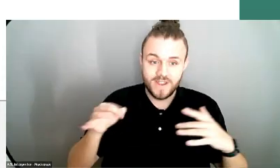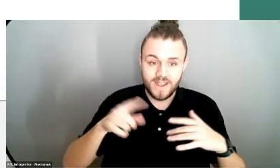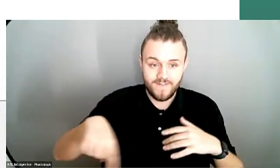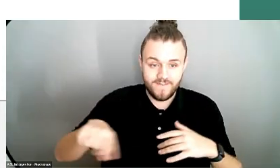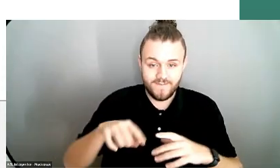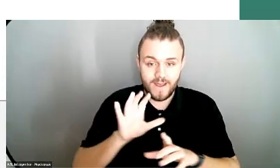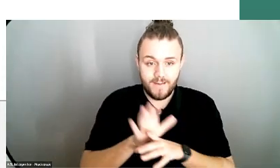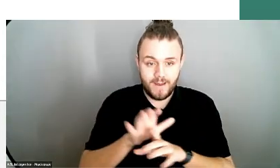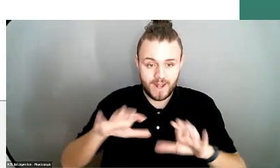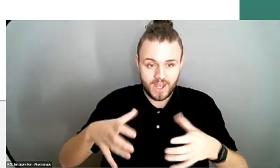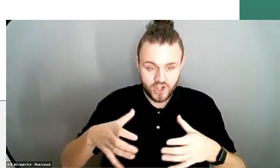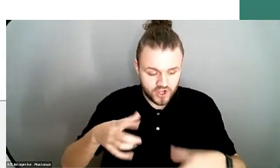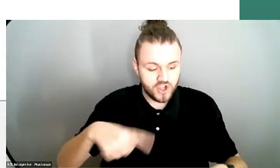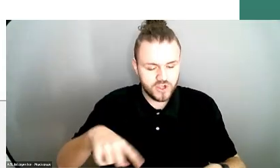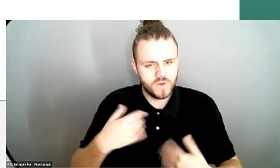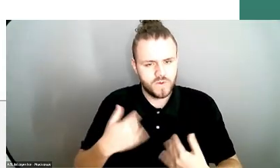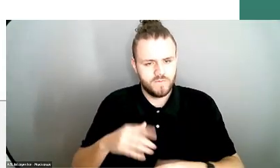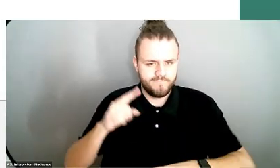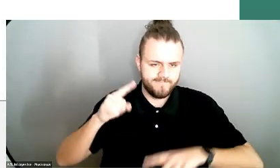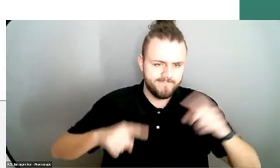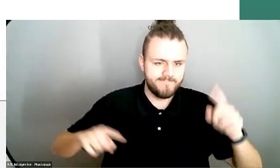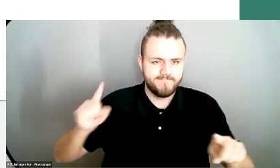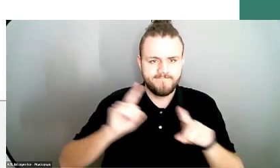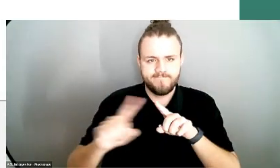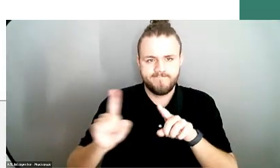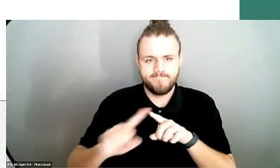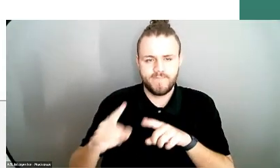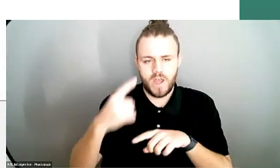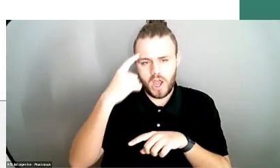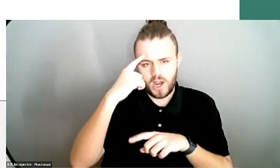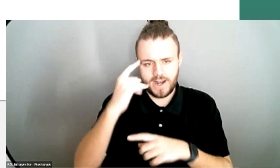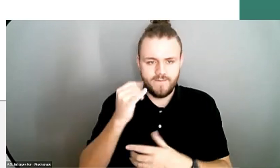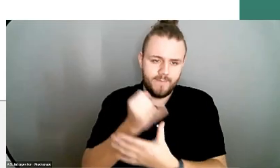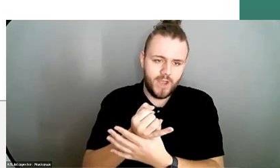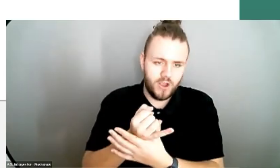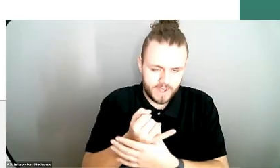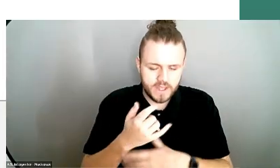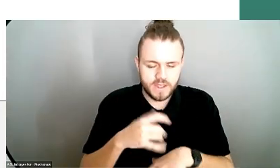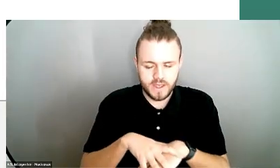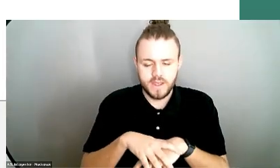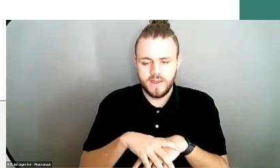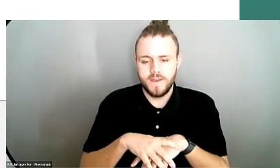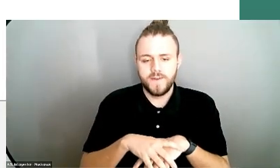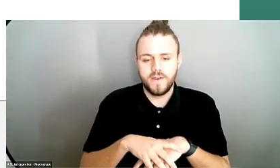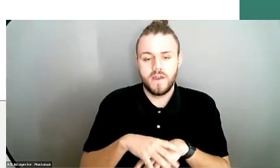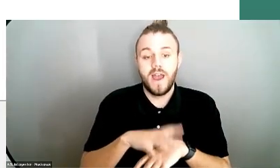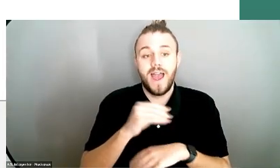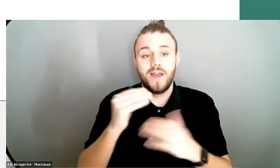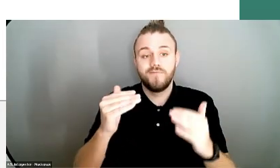Because there are varying degrees of cognitive impairment. And describe approaches to